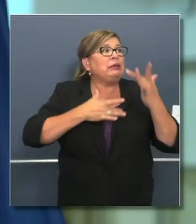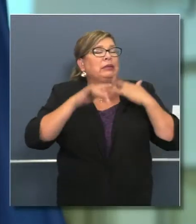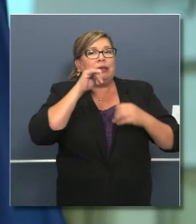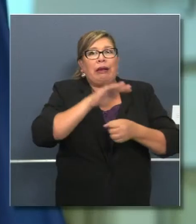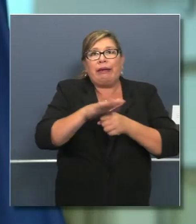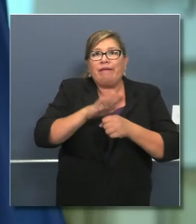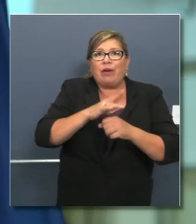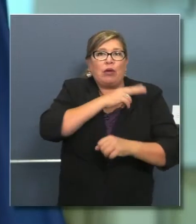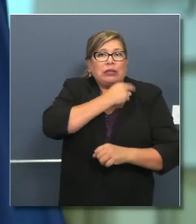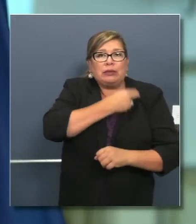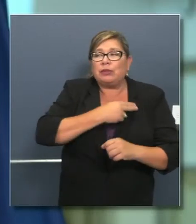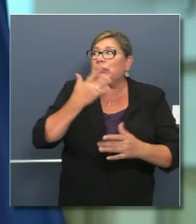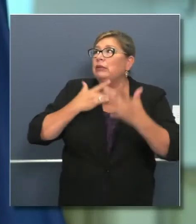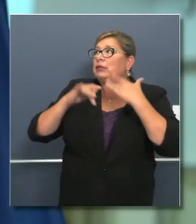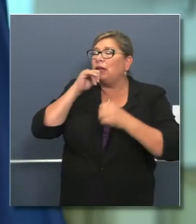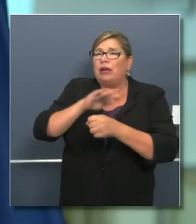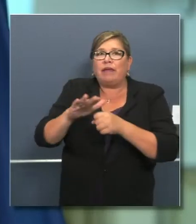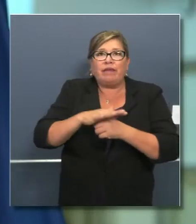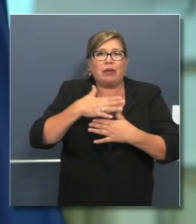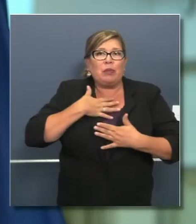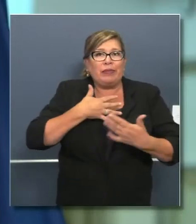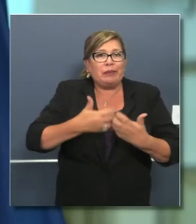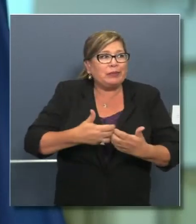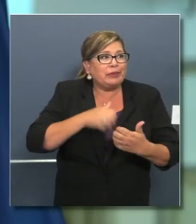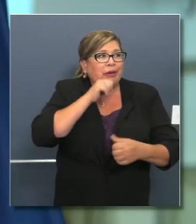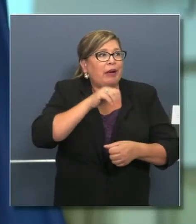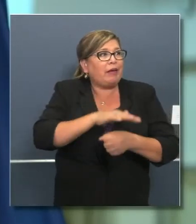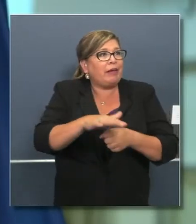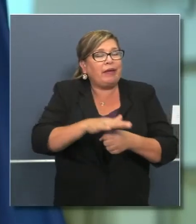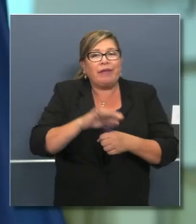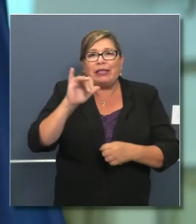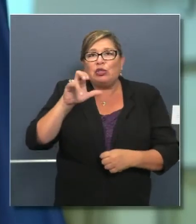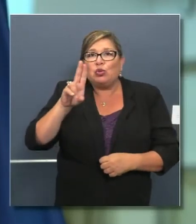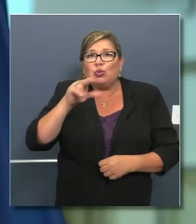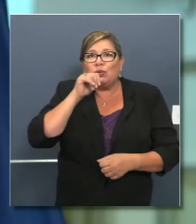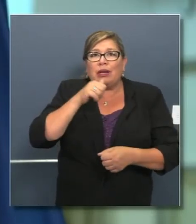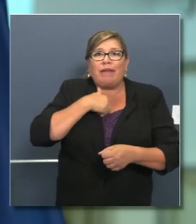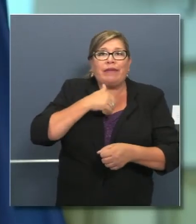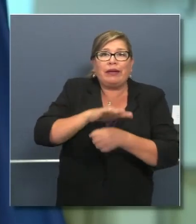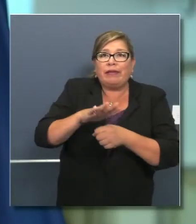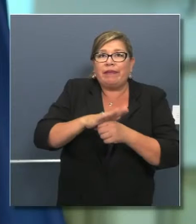in hospitalizations I see use we didn't have the appropriate protective gear and the like we were